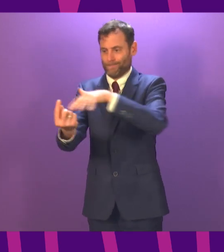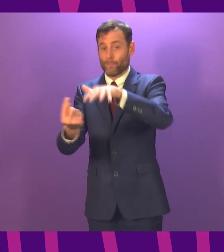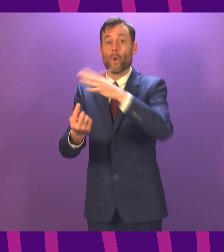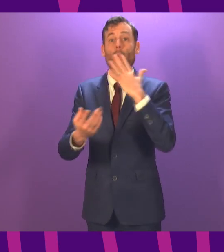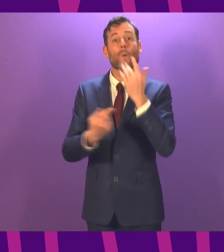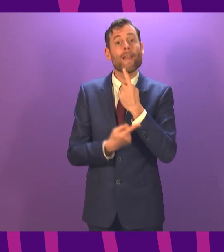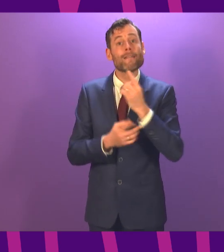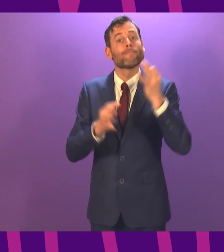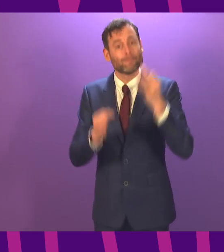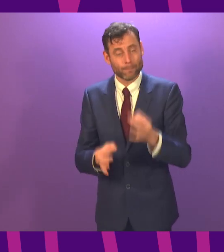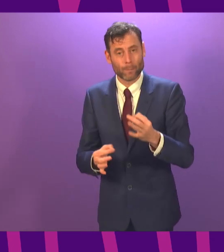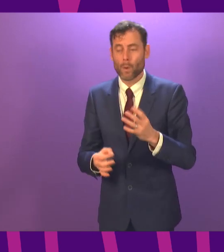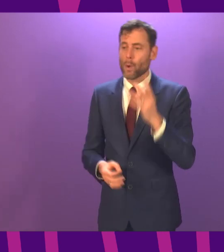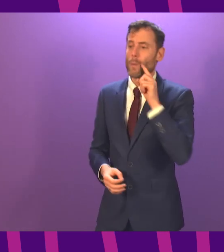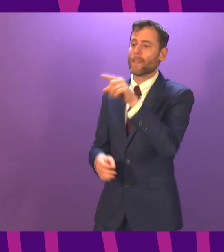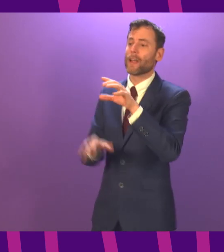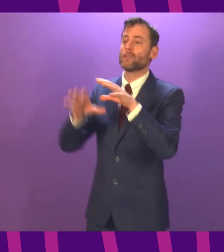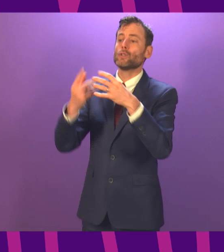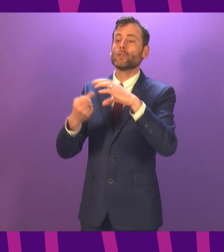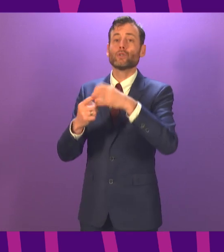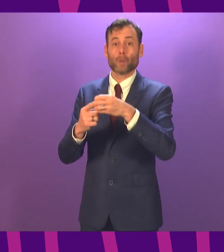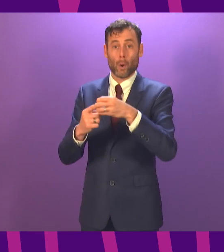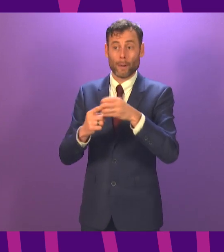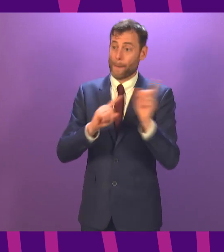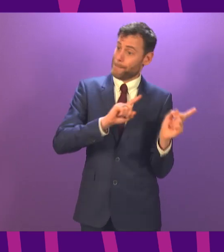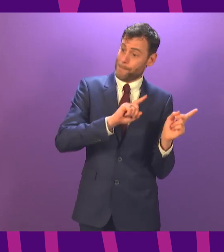many members were delighted years ago to see the stone of destiny return to its rightful